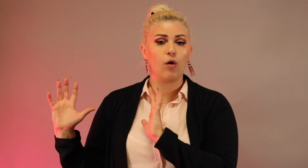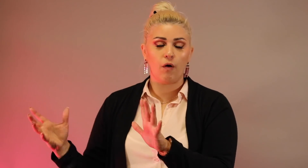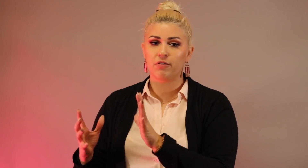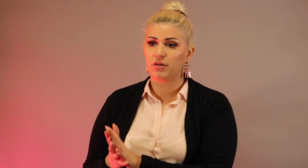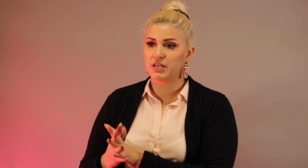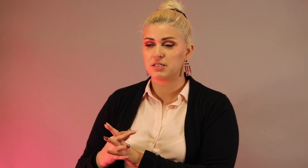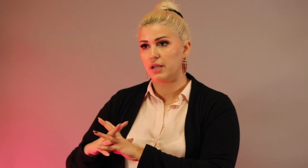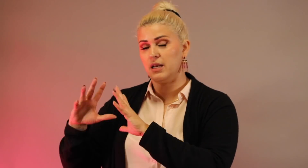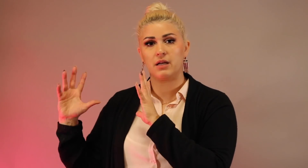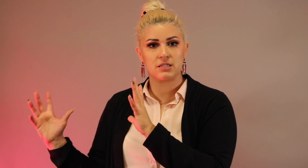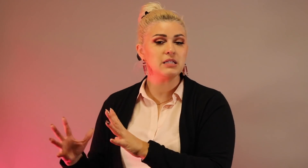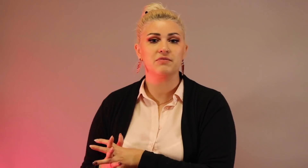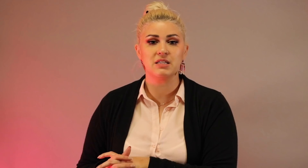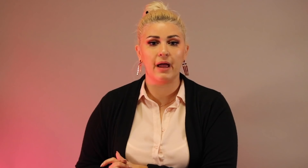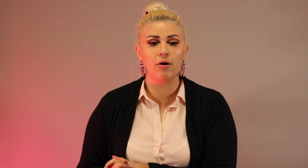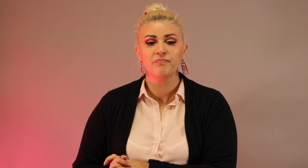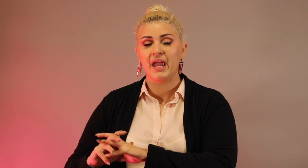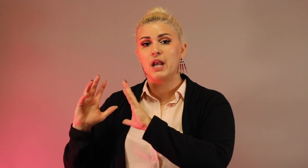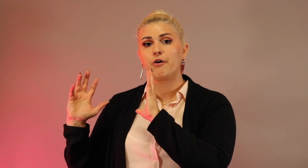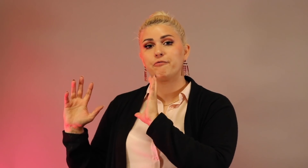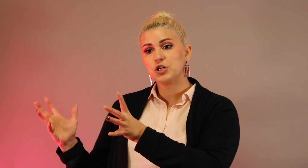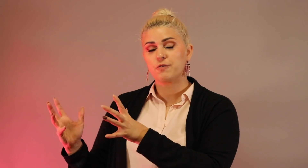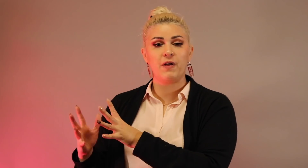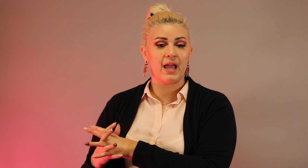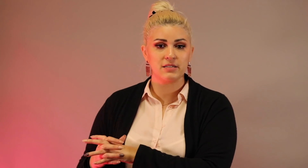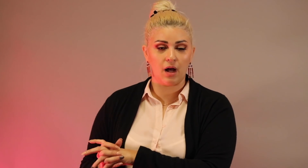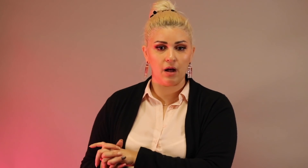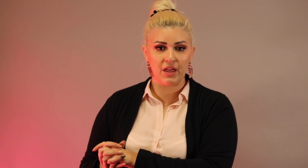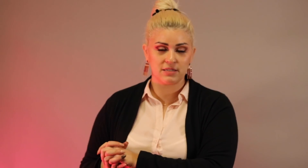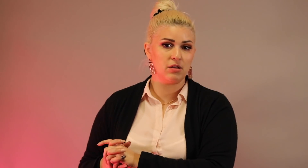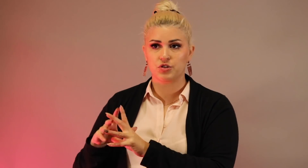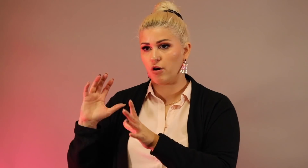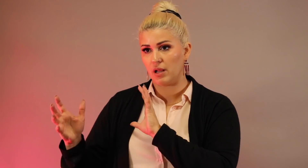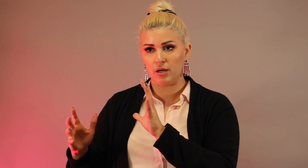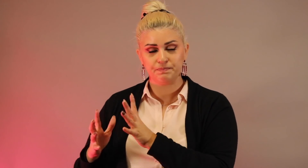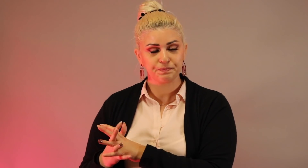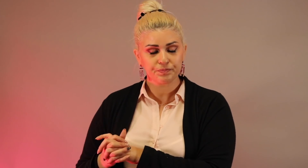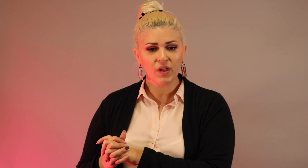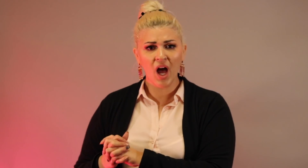I go over this in extensive detail in our first phase of the ASL launch formula,